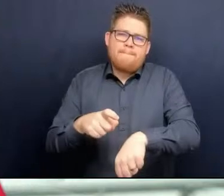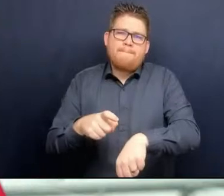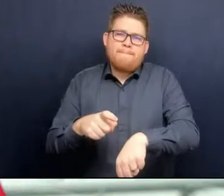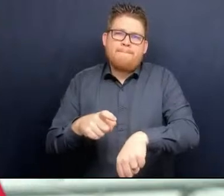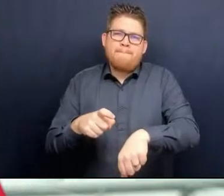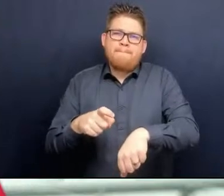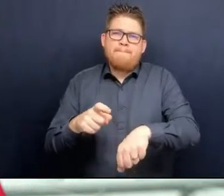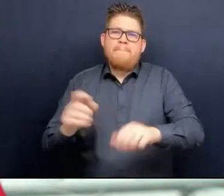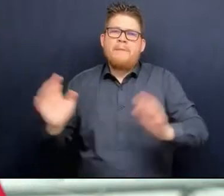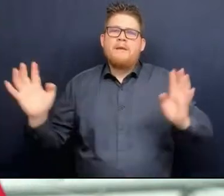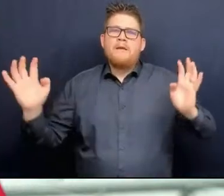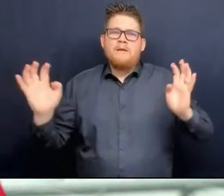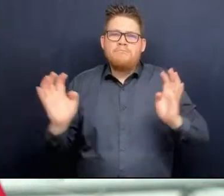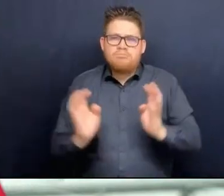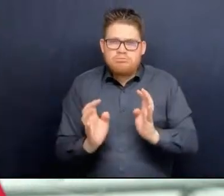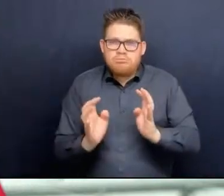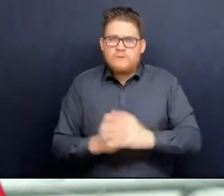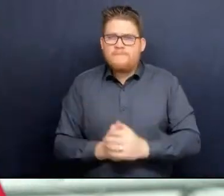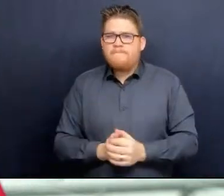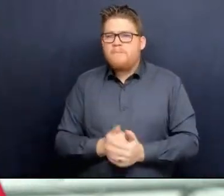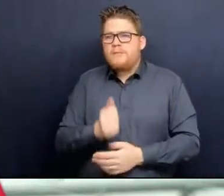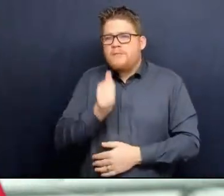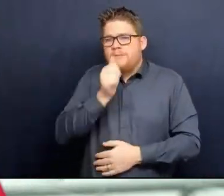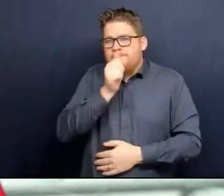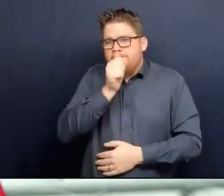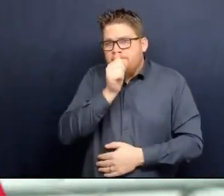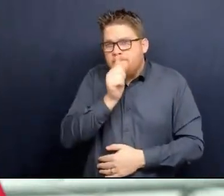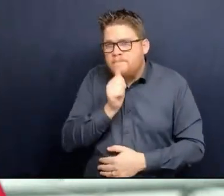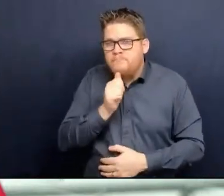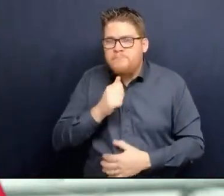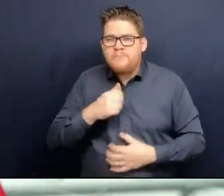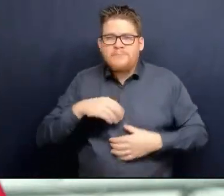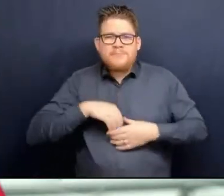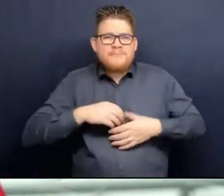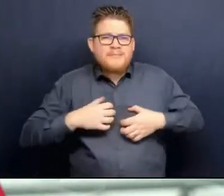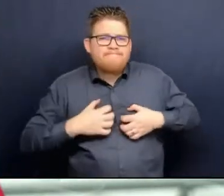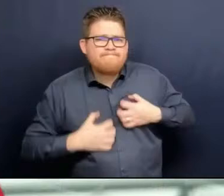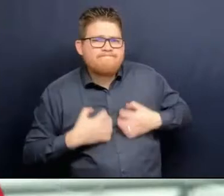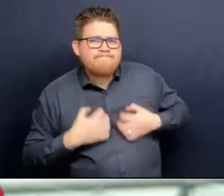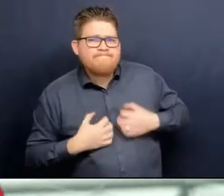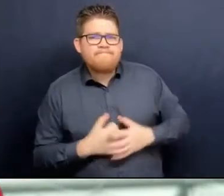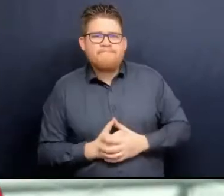important for us to experience those things that we haven't for a long time, particularly for